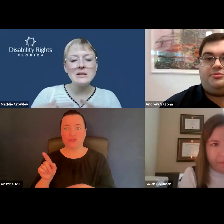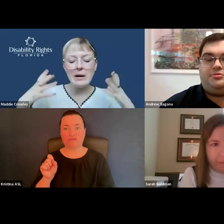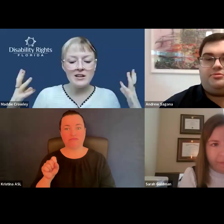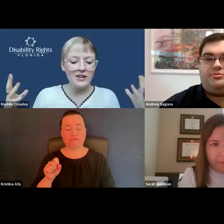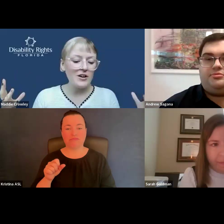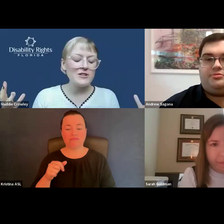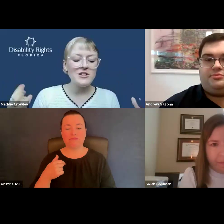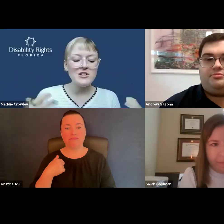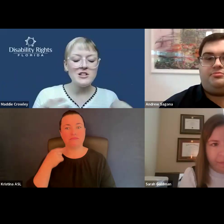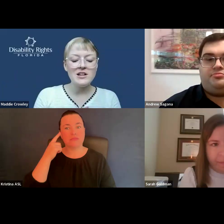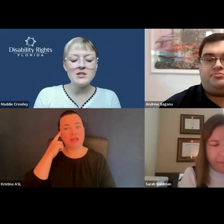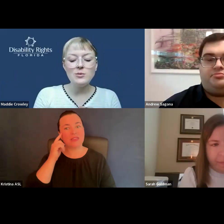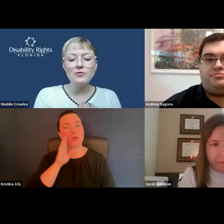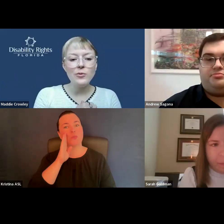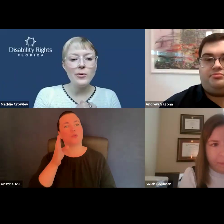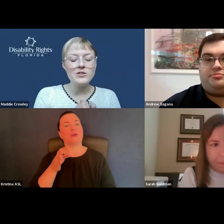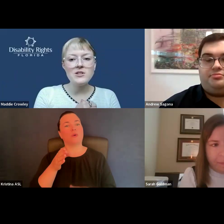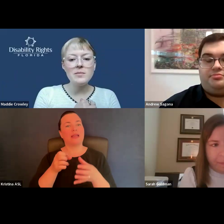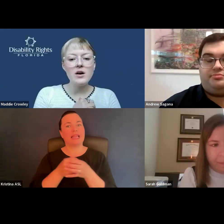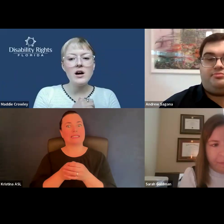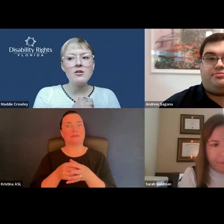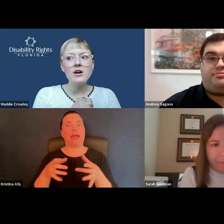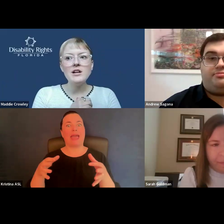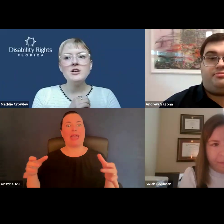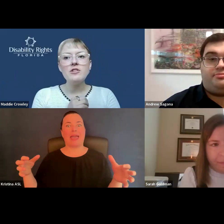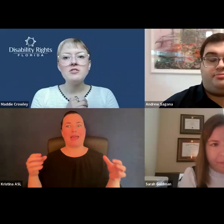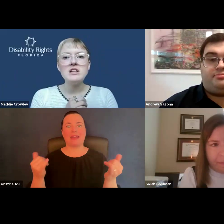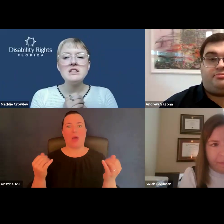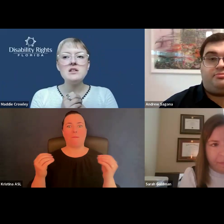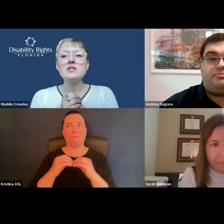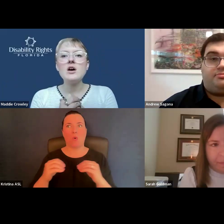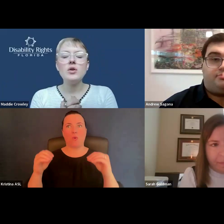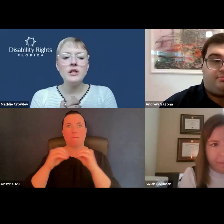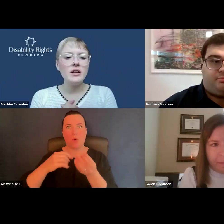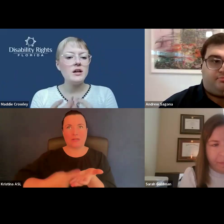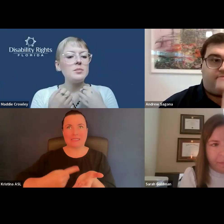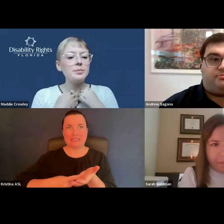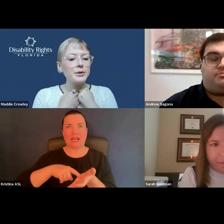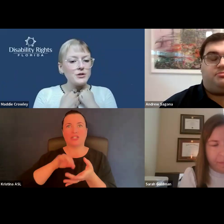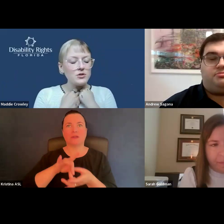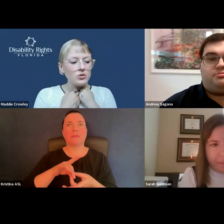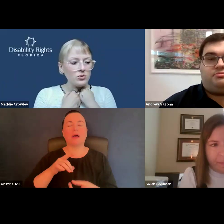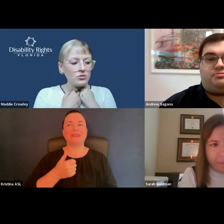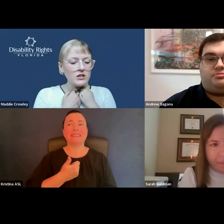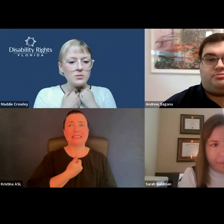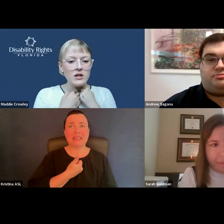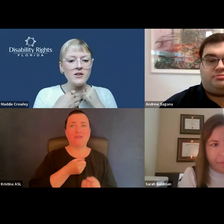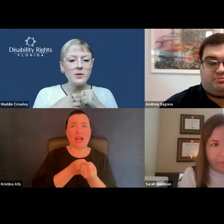expand in the conversation as we move forward, just about how self-advocacy is not only like a personal experience,